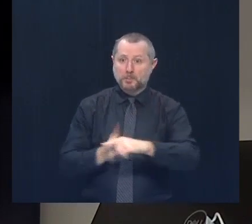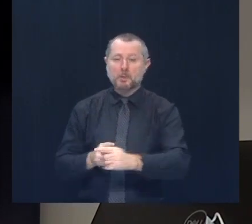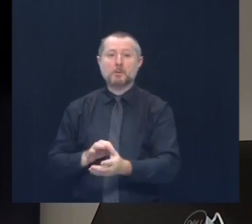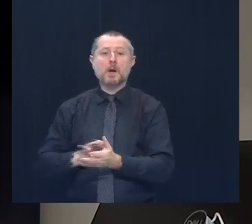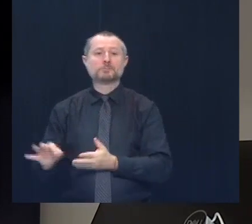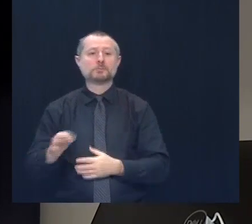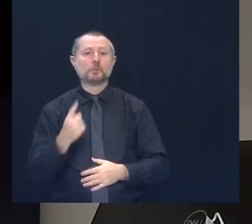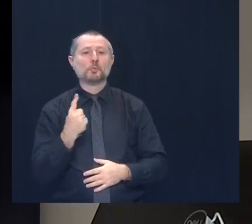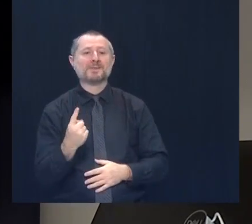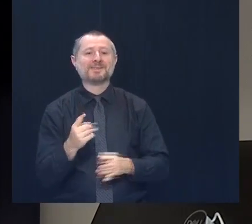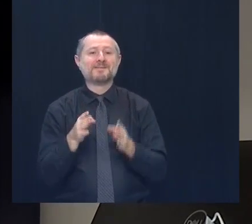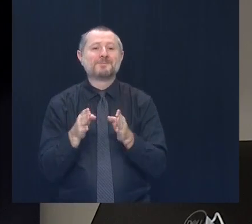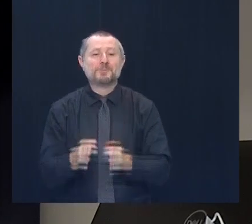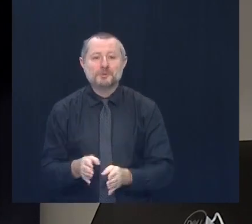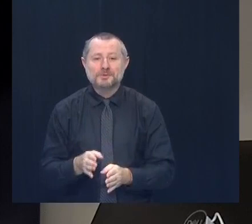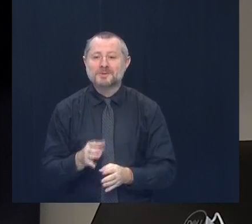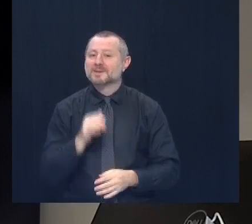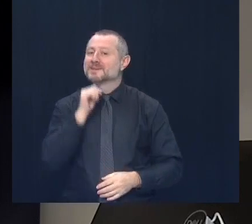MANY PEOPLE MAYjF TEST POSITIVE.